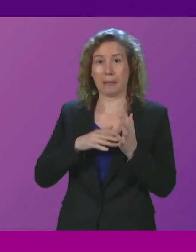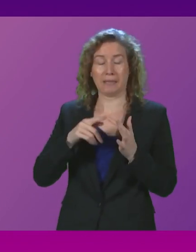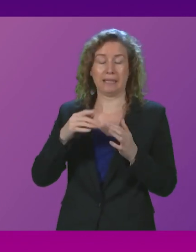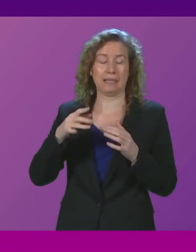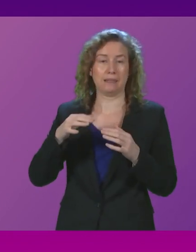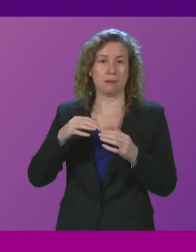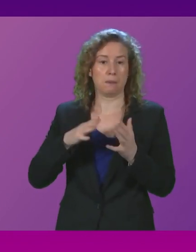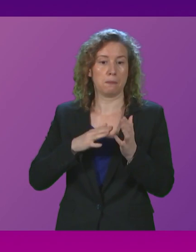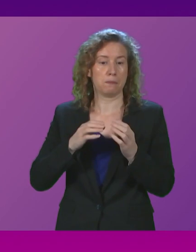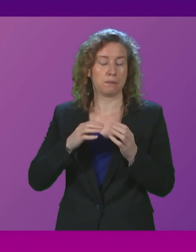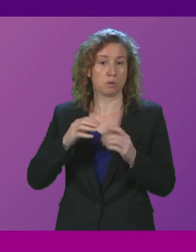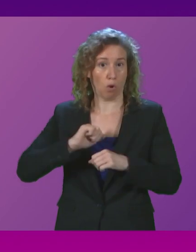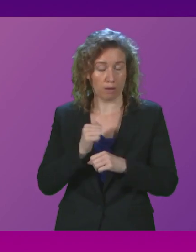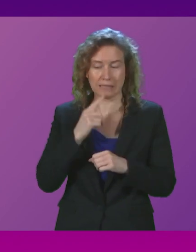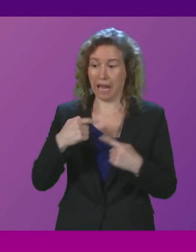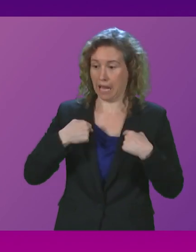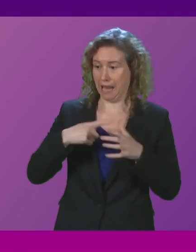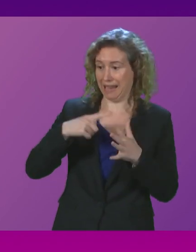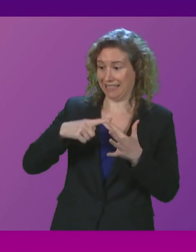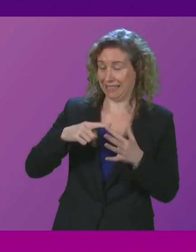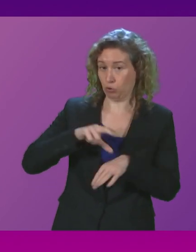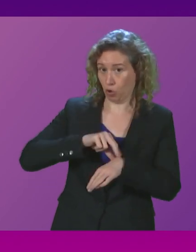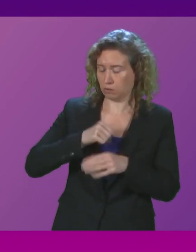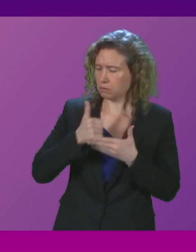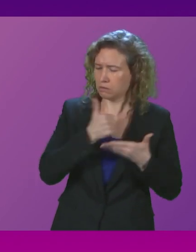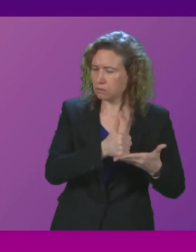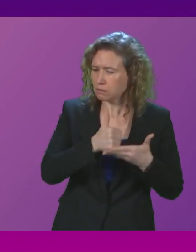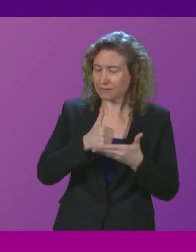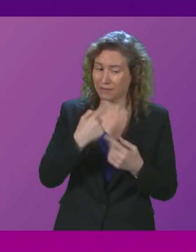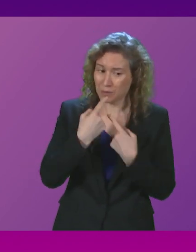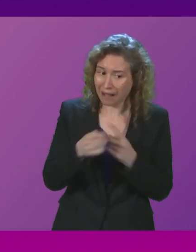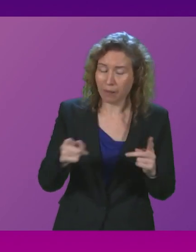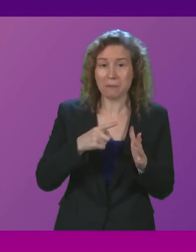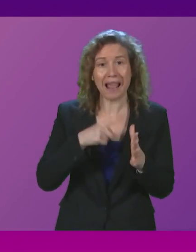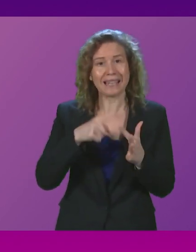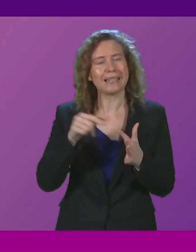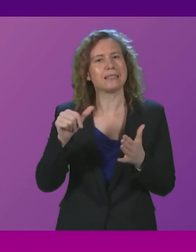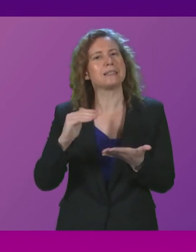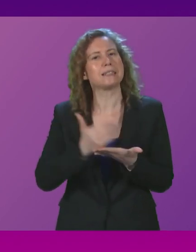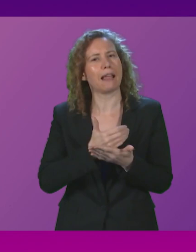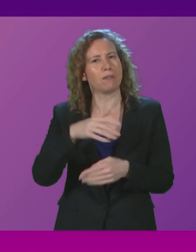“As an A&E doctor I often tell people that A&E is a safe space, you can come here if